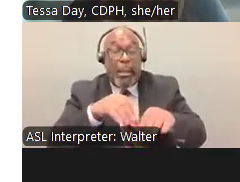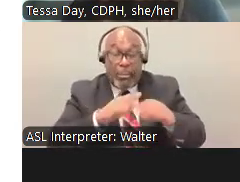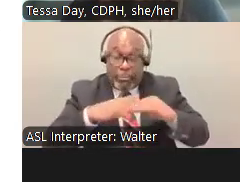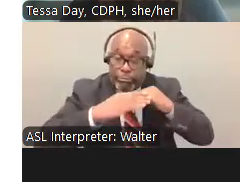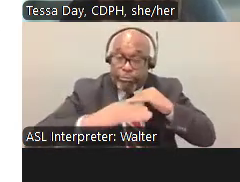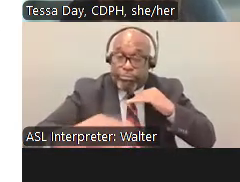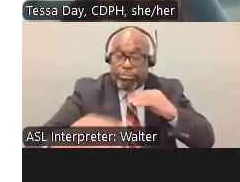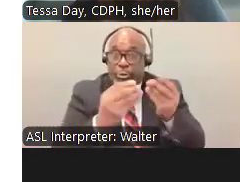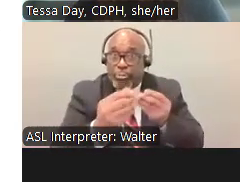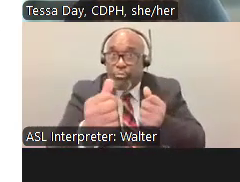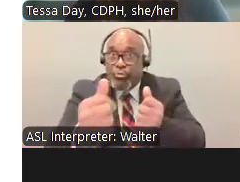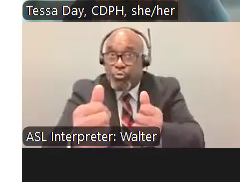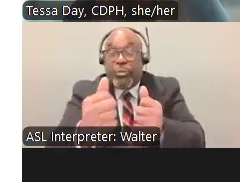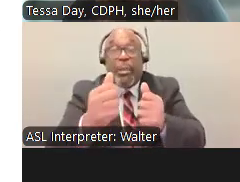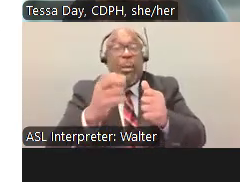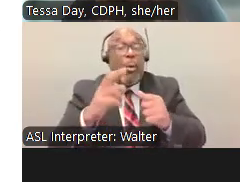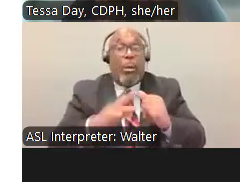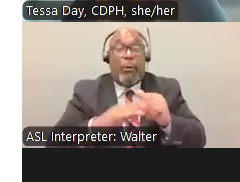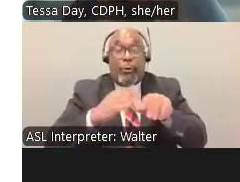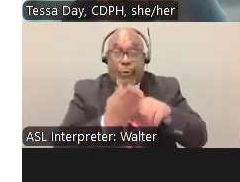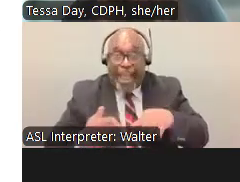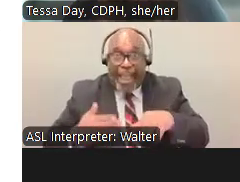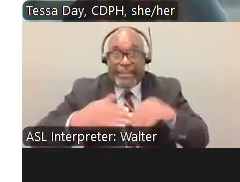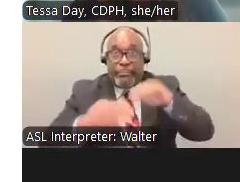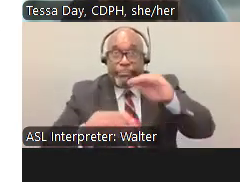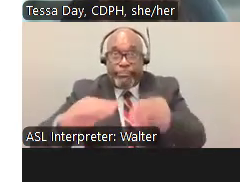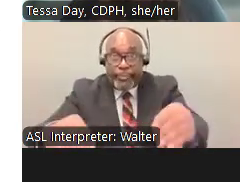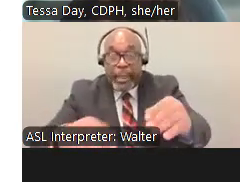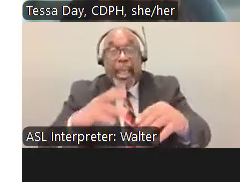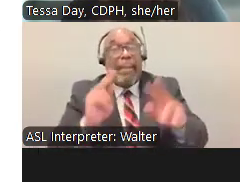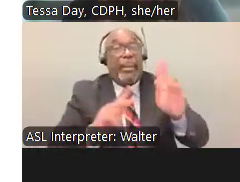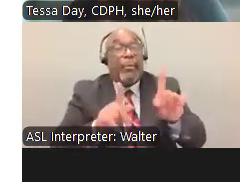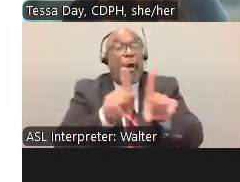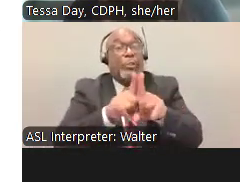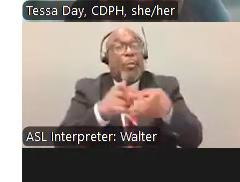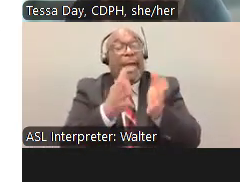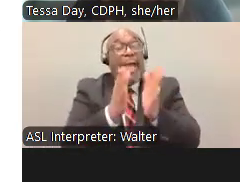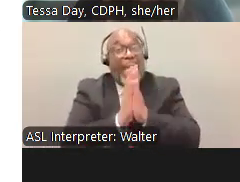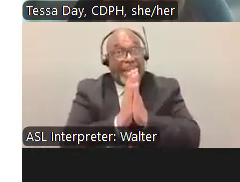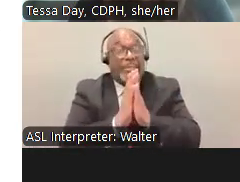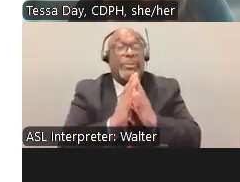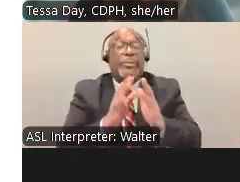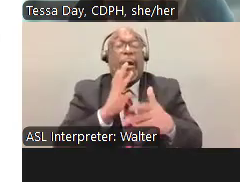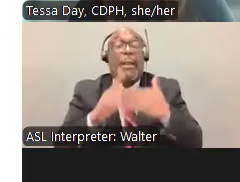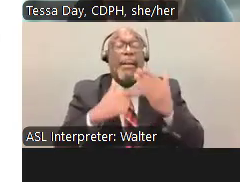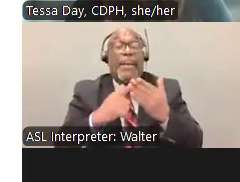13:35:00 cracks and bumps? And then 13:35:01 people were asked also to 13:35:02 identify infrastructure service 13:35:04 needs for their neighborhood.